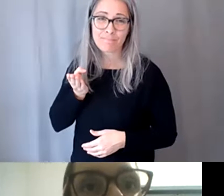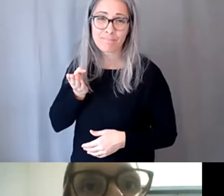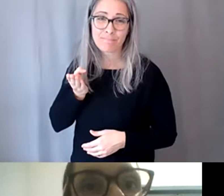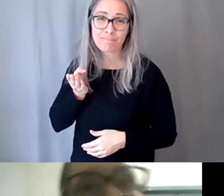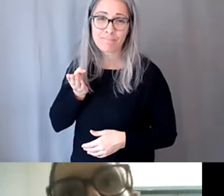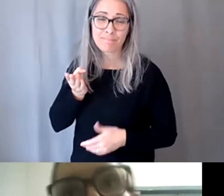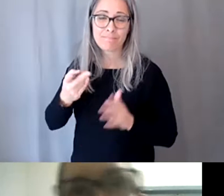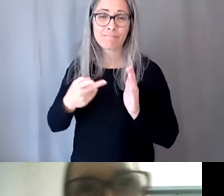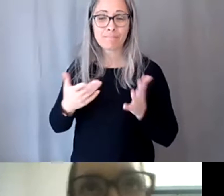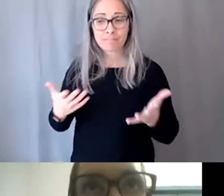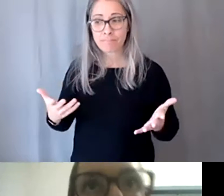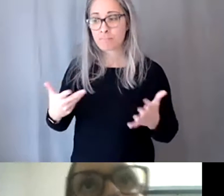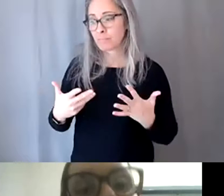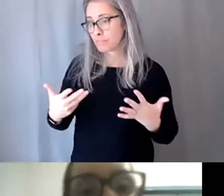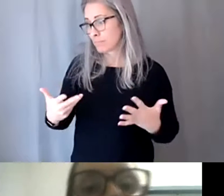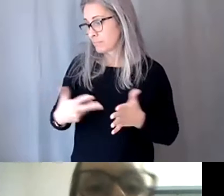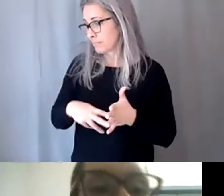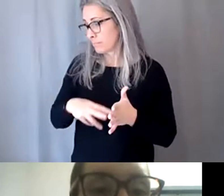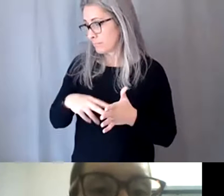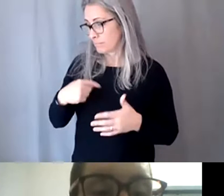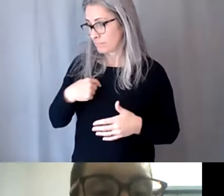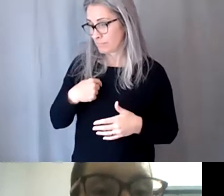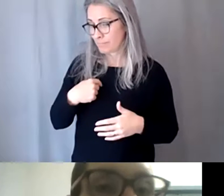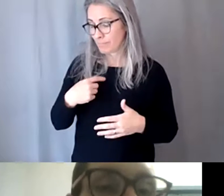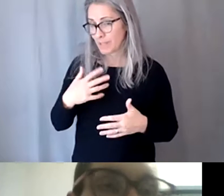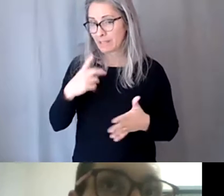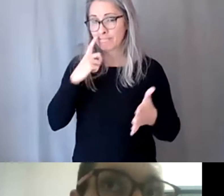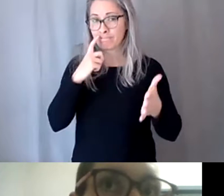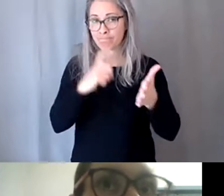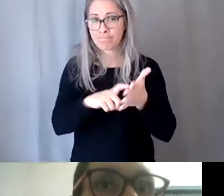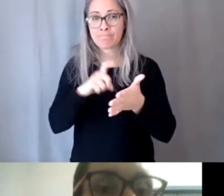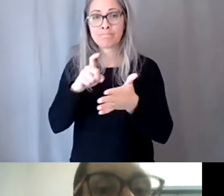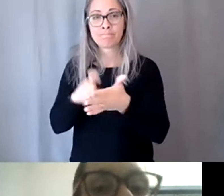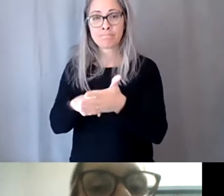contradictions that are